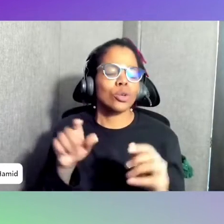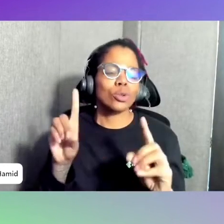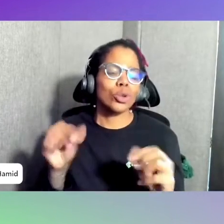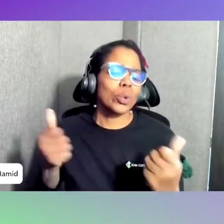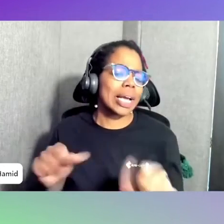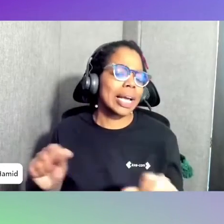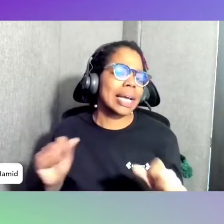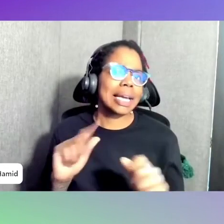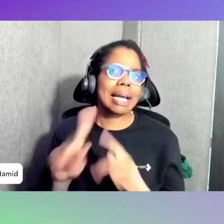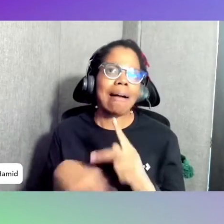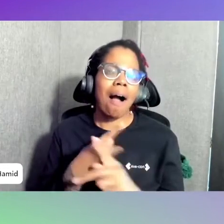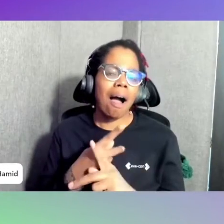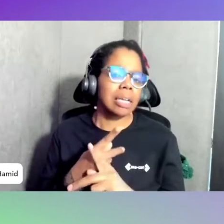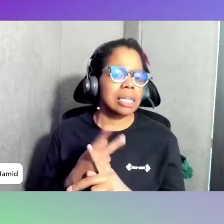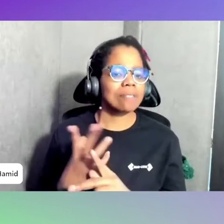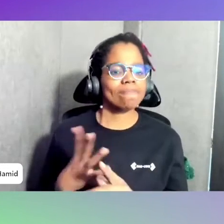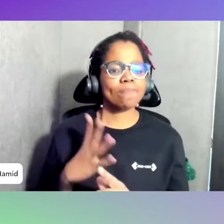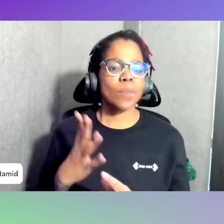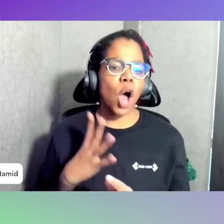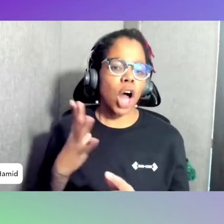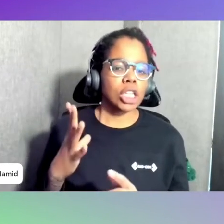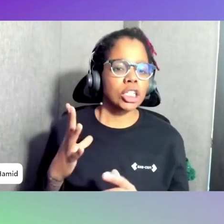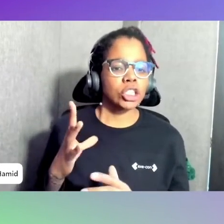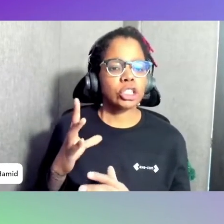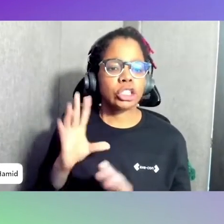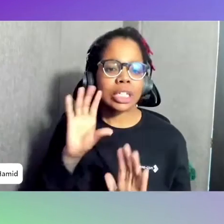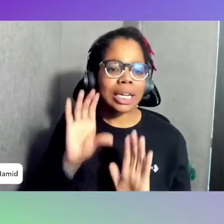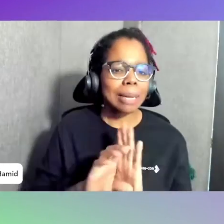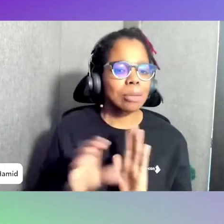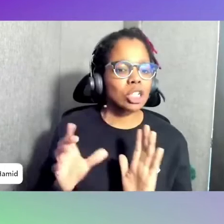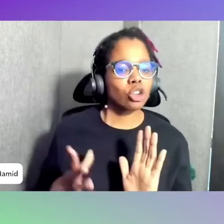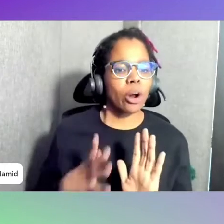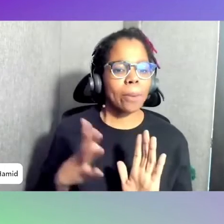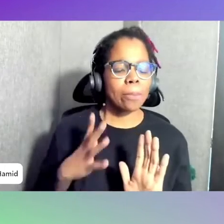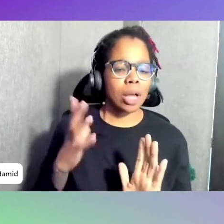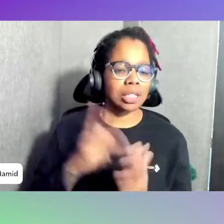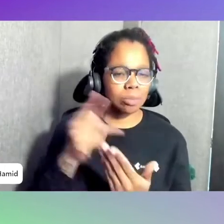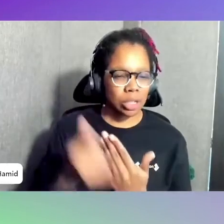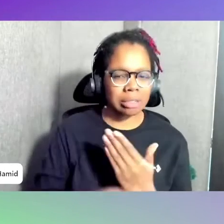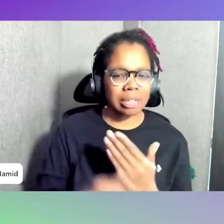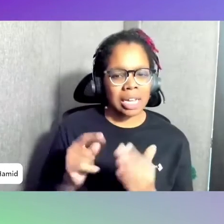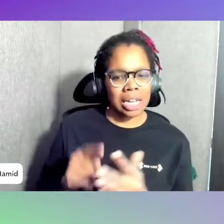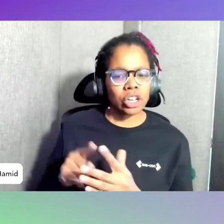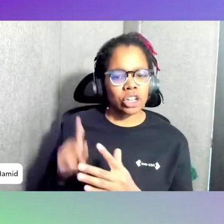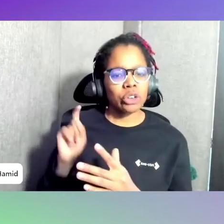them the first one that we use in our designing process for these graphics -- before you can do